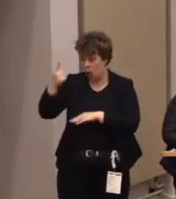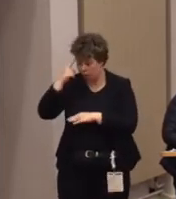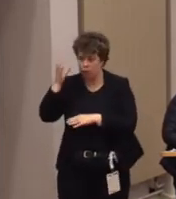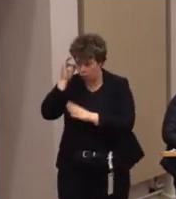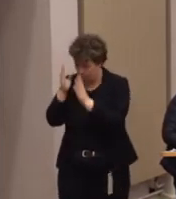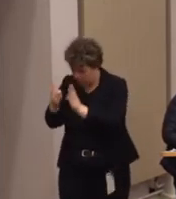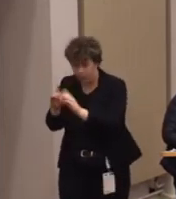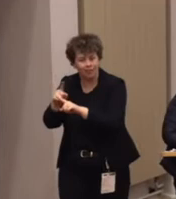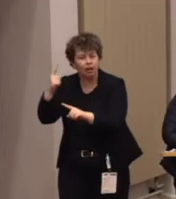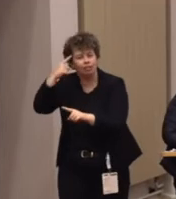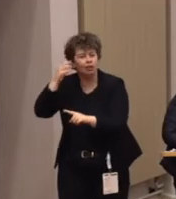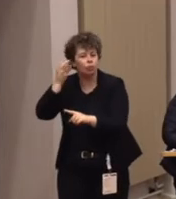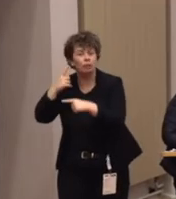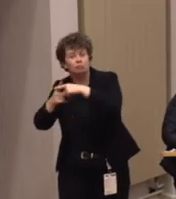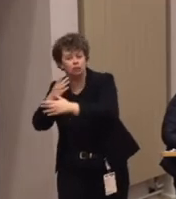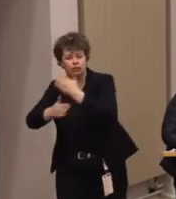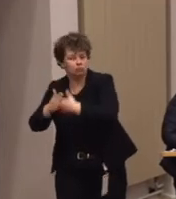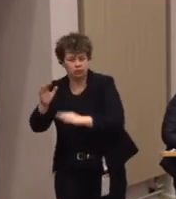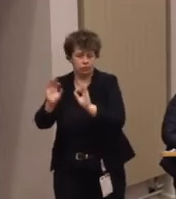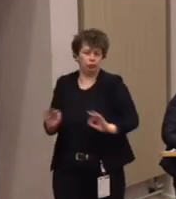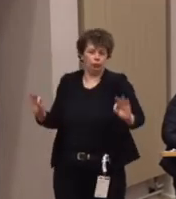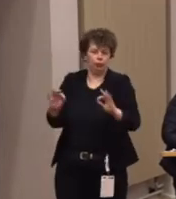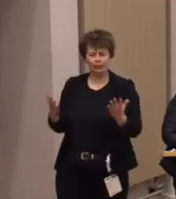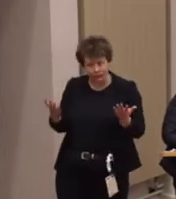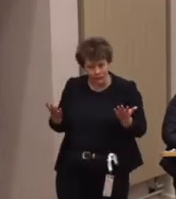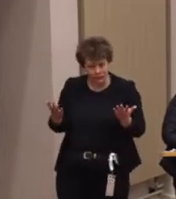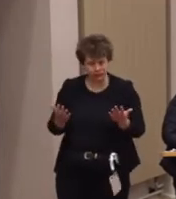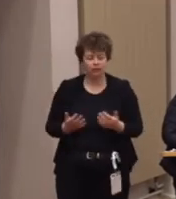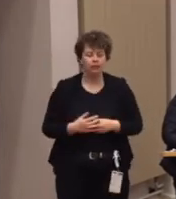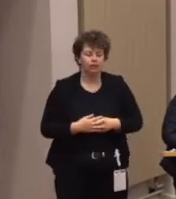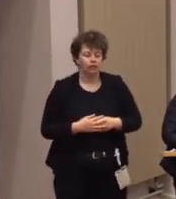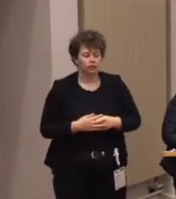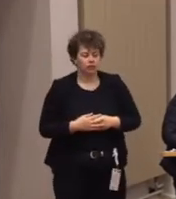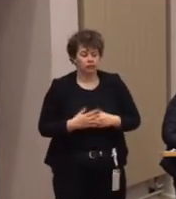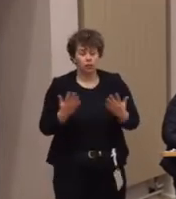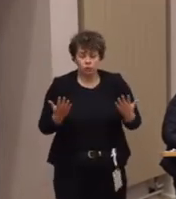needs and priorities and experience of multiple identity groups in the intersections of gender